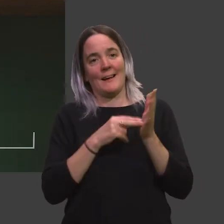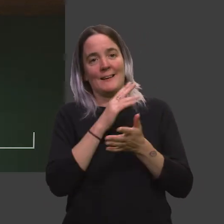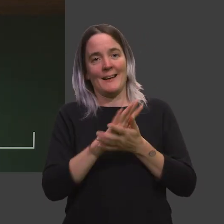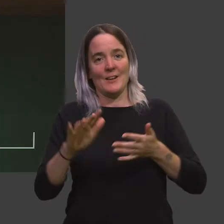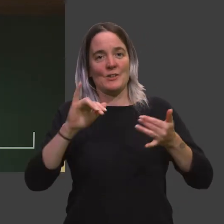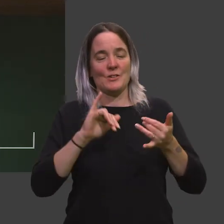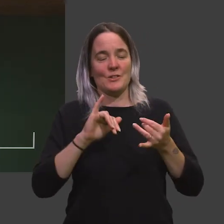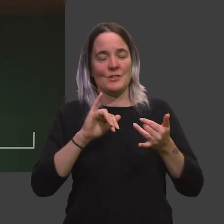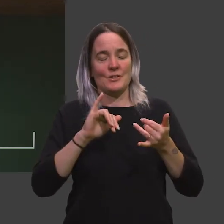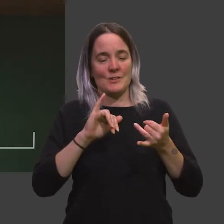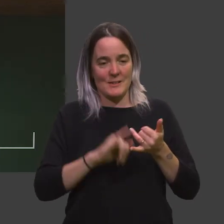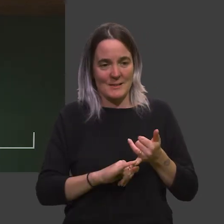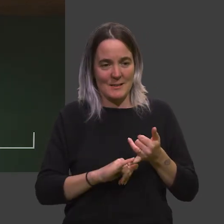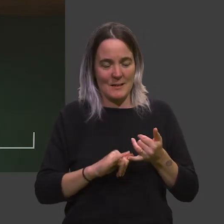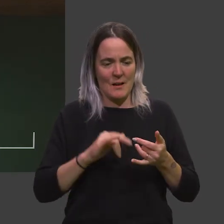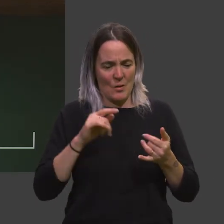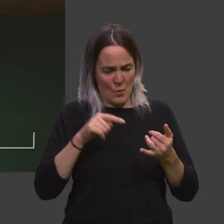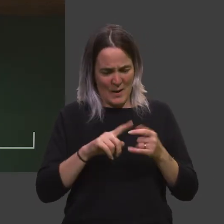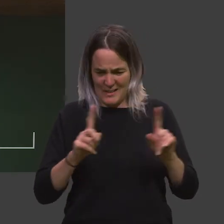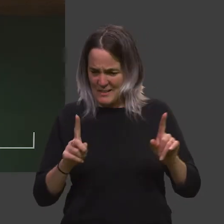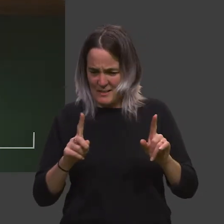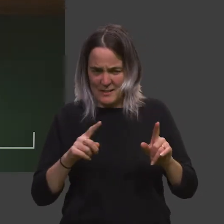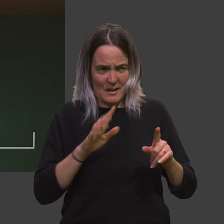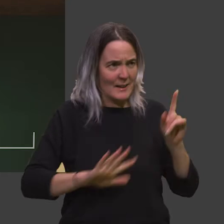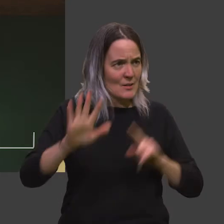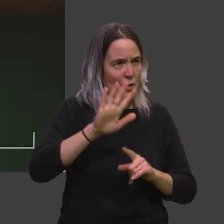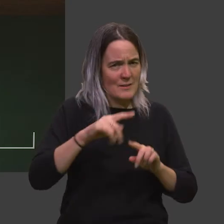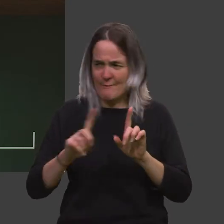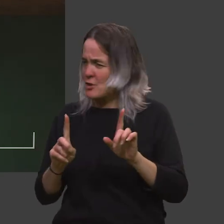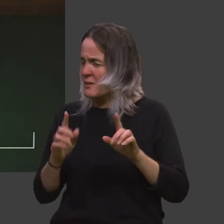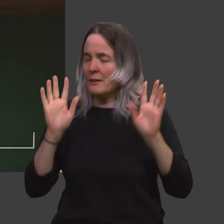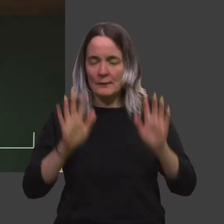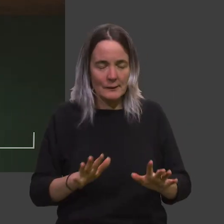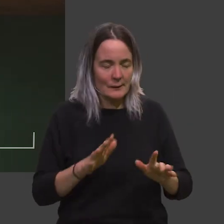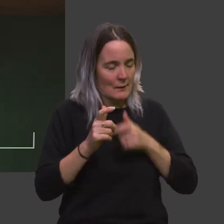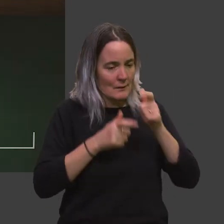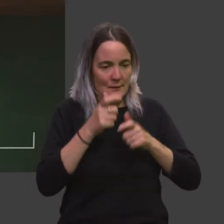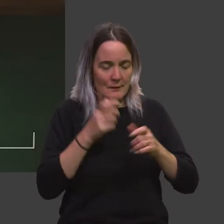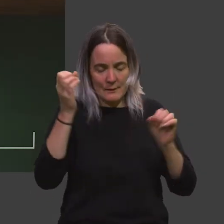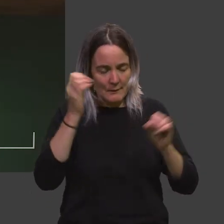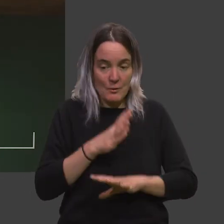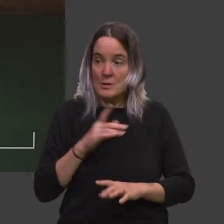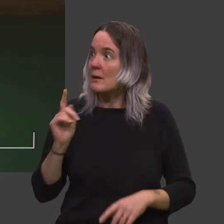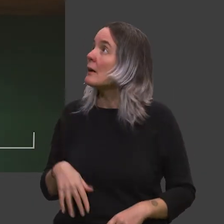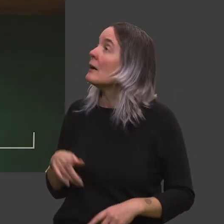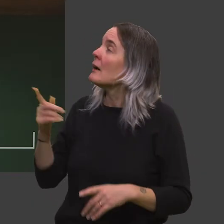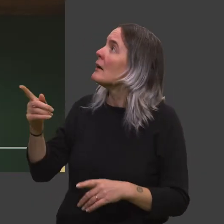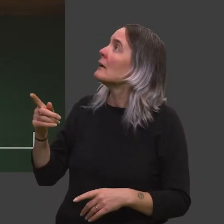the National Health Difference. Service! All the staff are - [ CONNOR CALLS FOR HIM: Nick! ] Bloody hell!